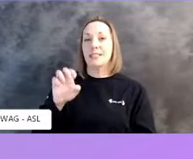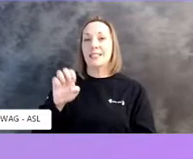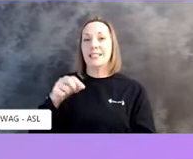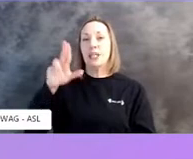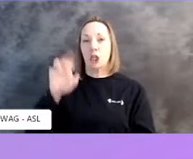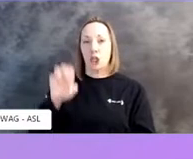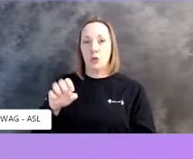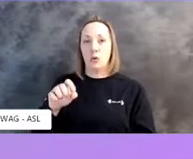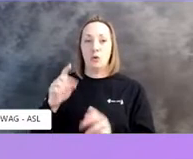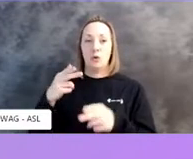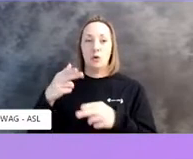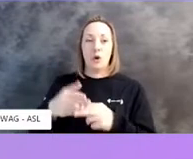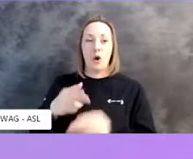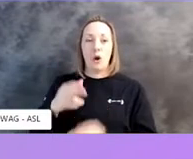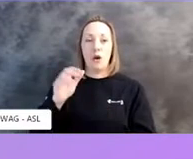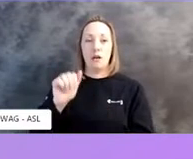Of the Web content accessibility guidelines.